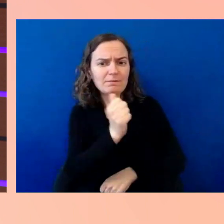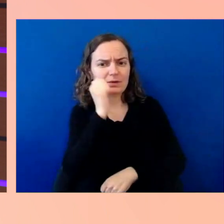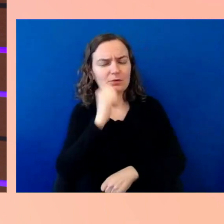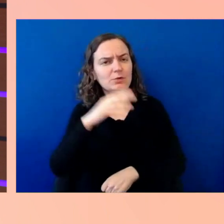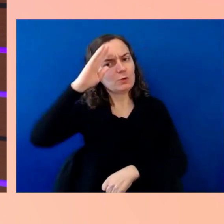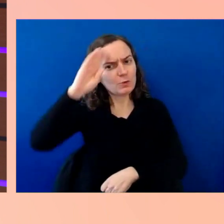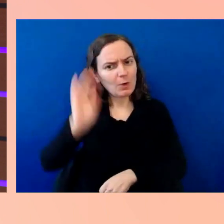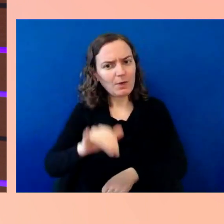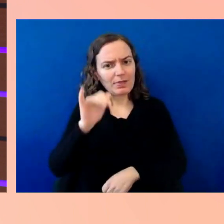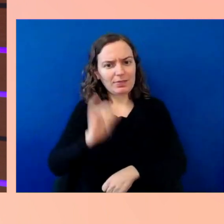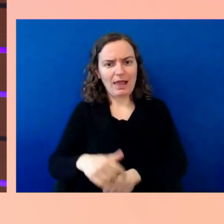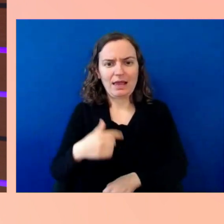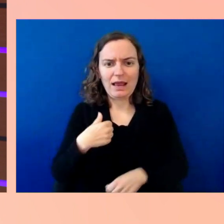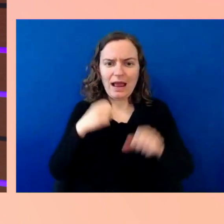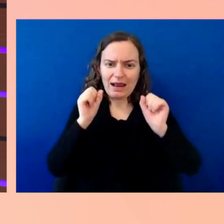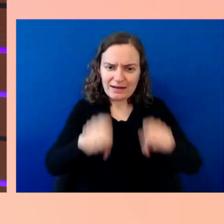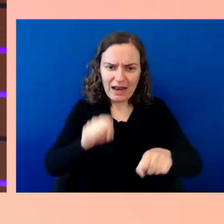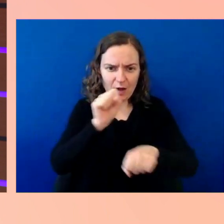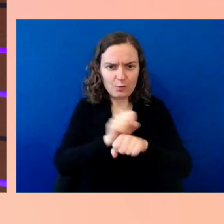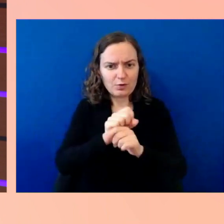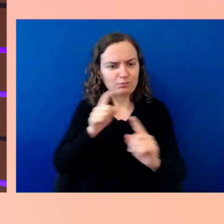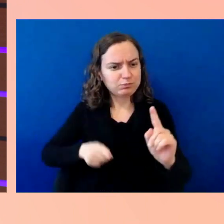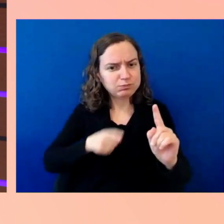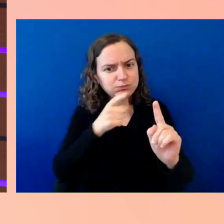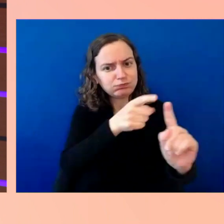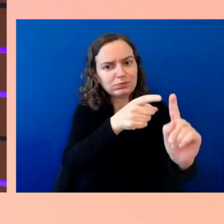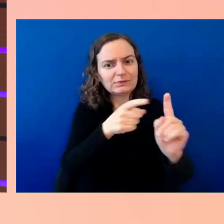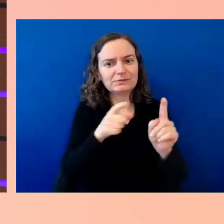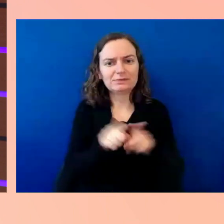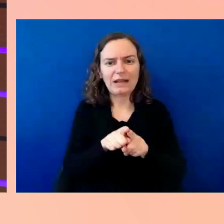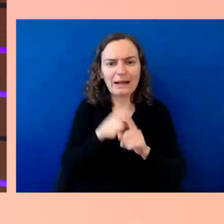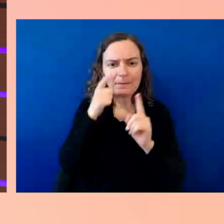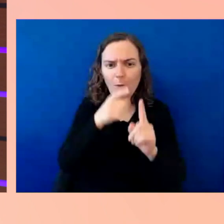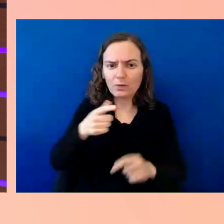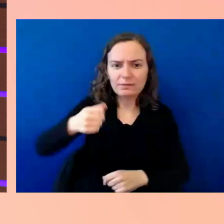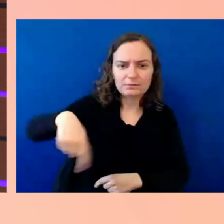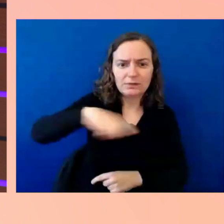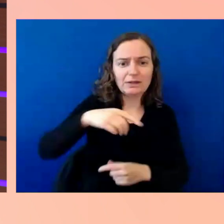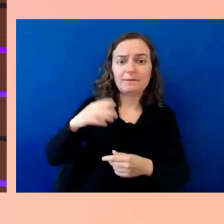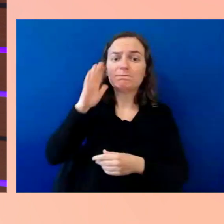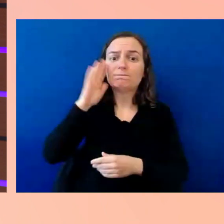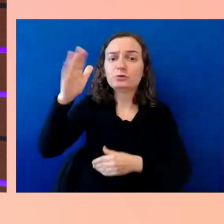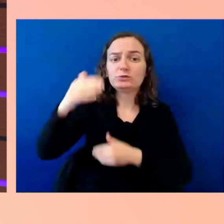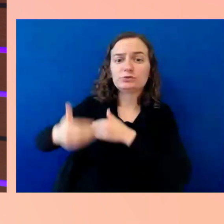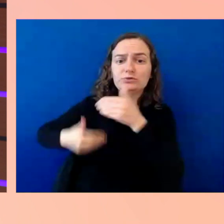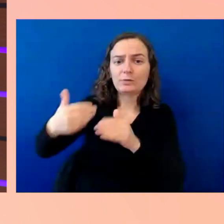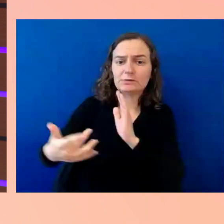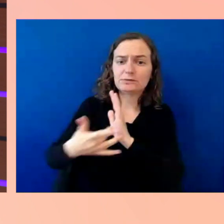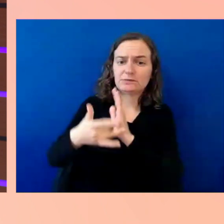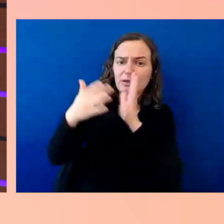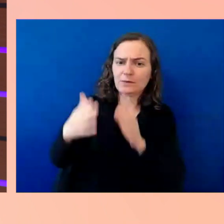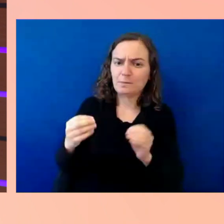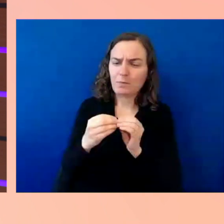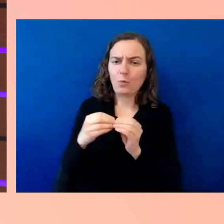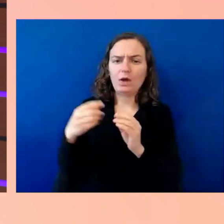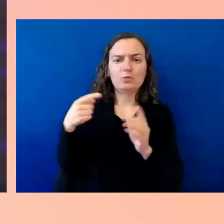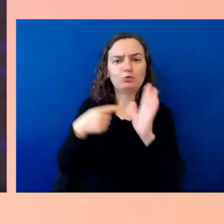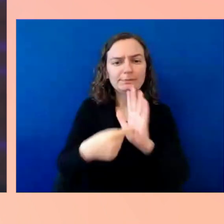Ensuring that the next generation of technologists is more representative of the people our products serve.